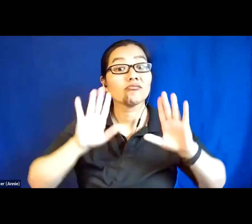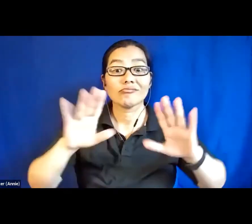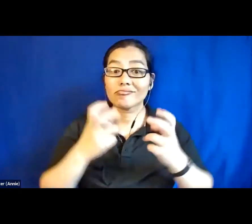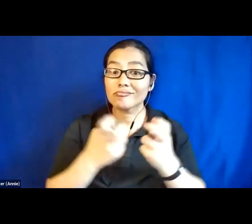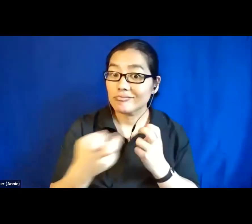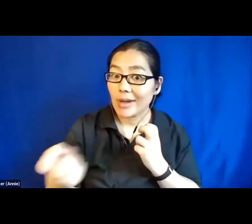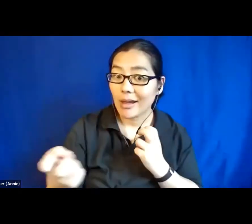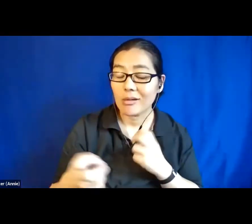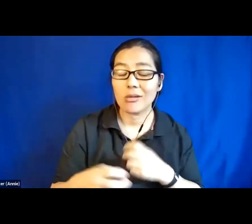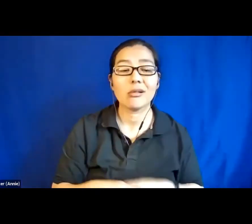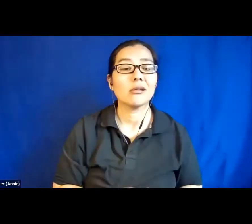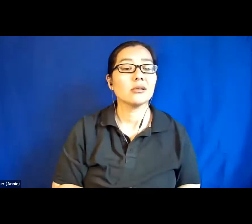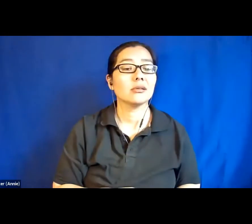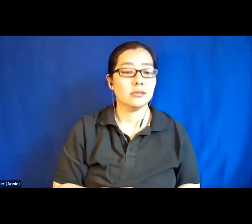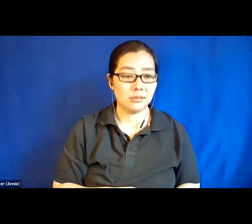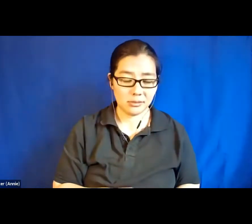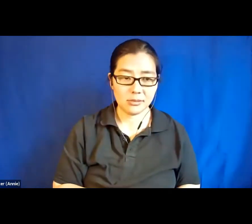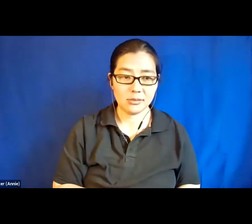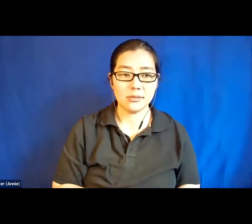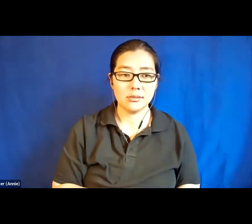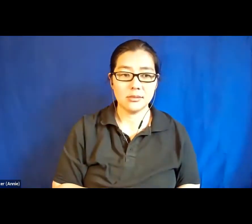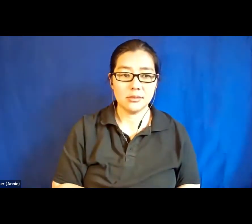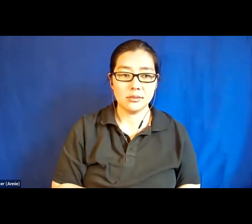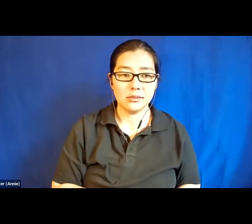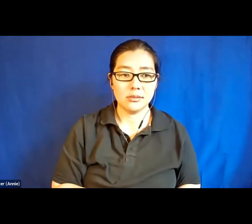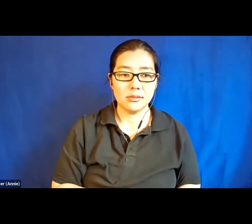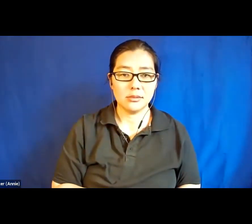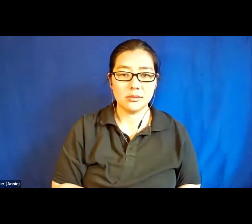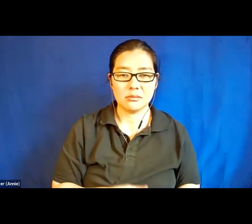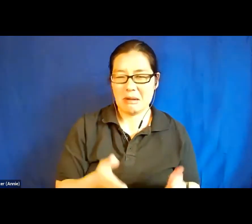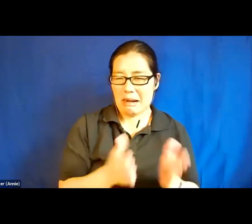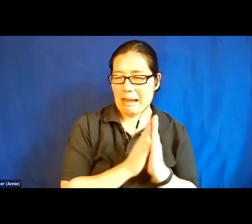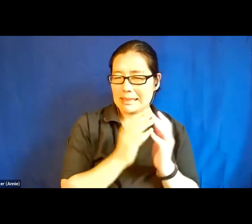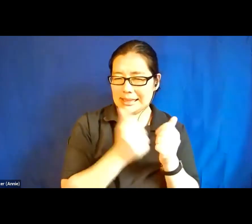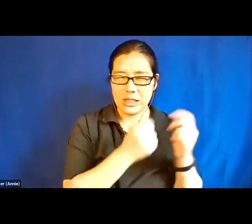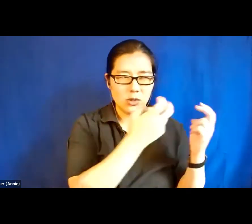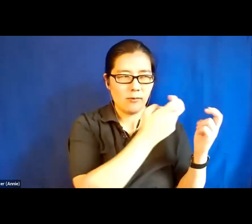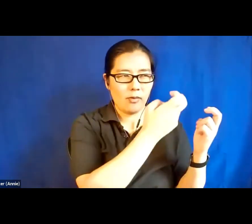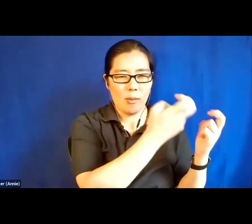We are -- I'm going to ask each of our awesome panelists